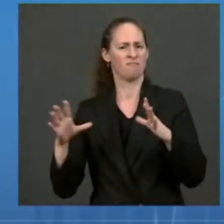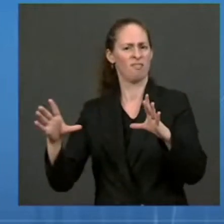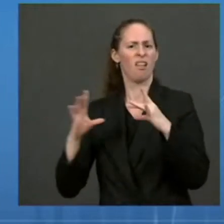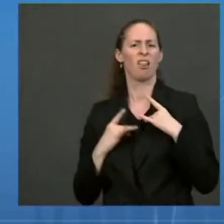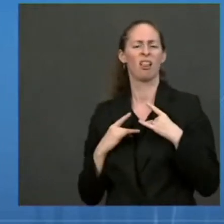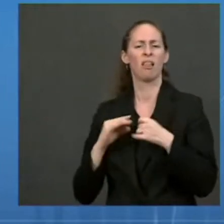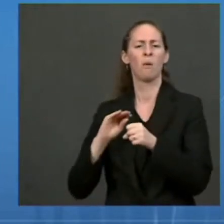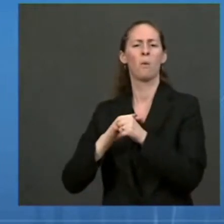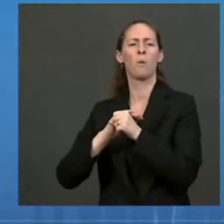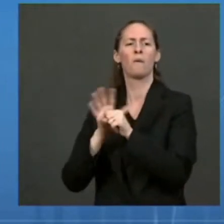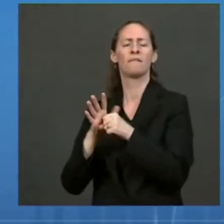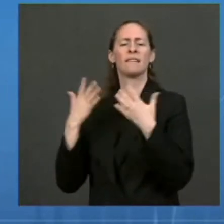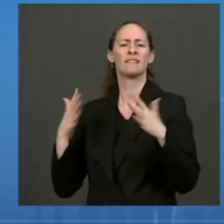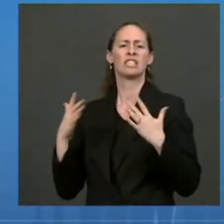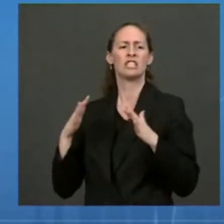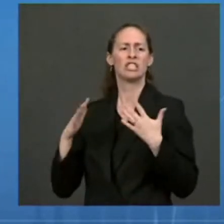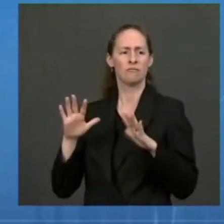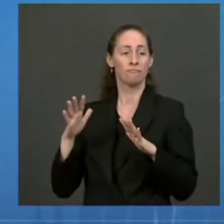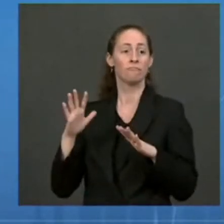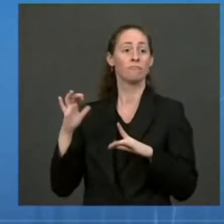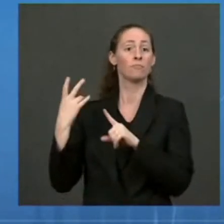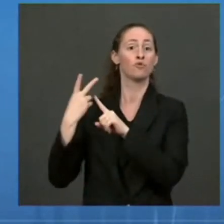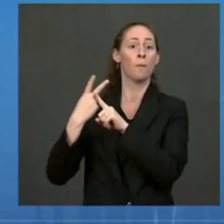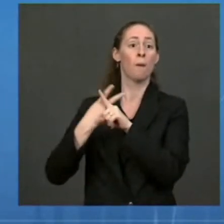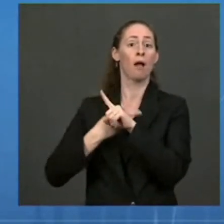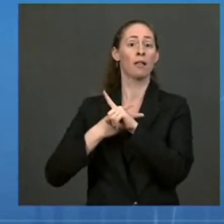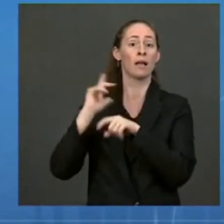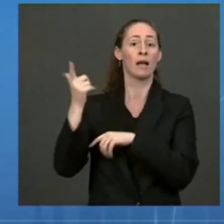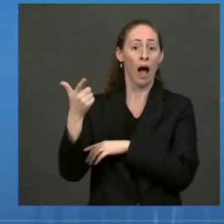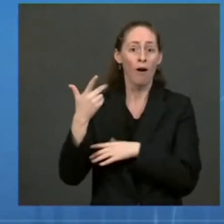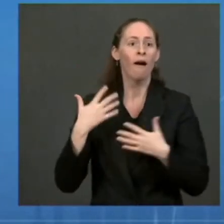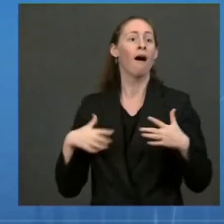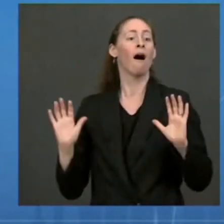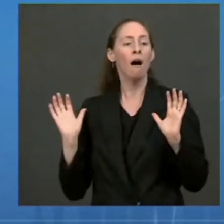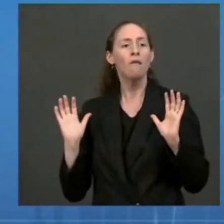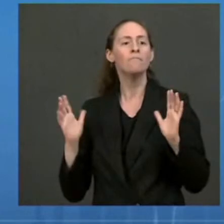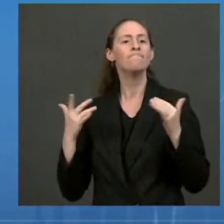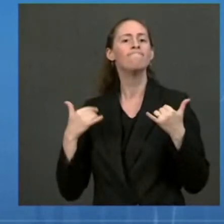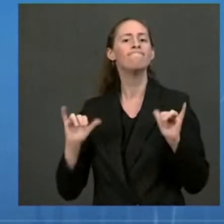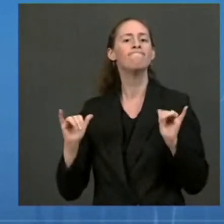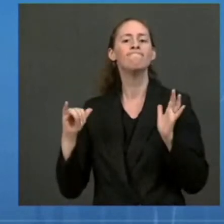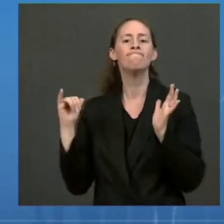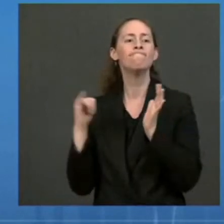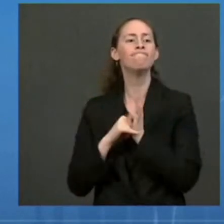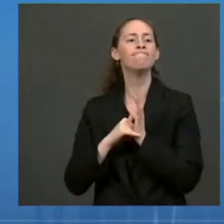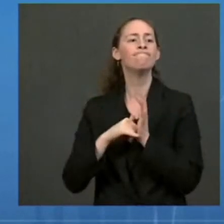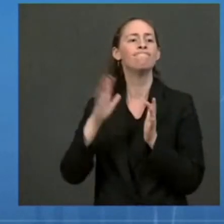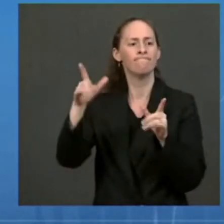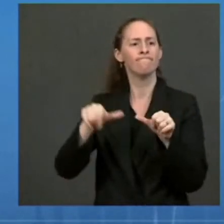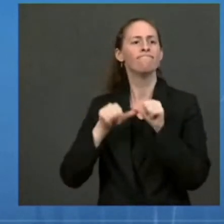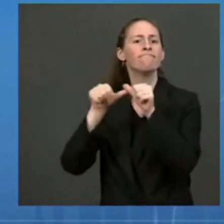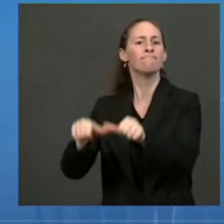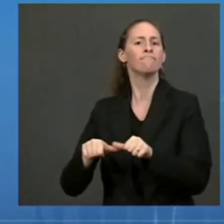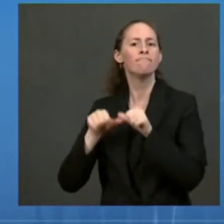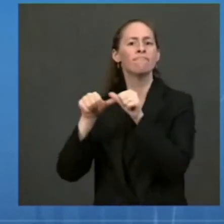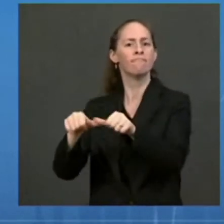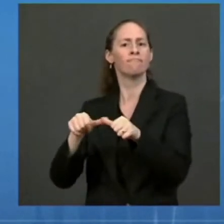SEQUELAE TWO MONTHS AFTER A